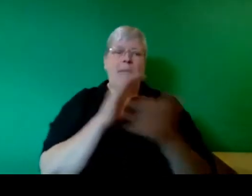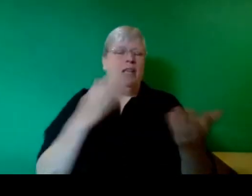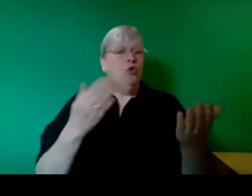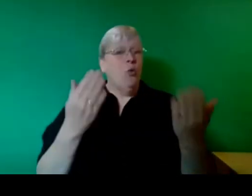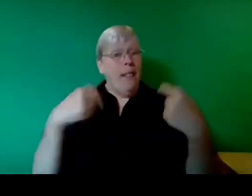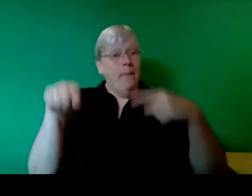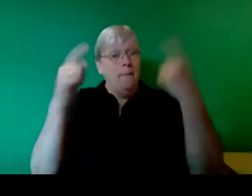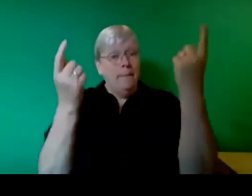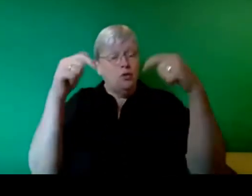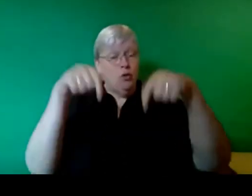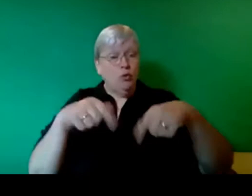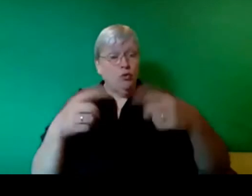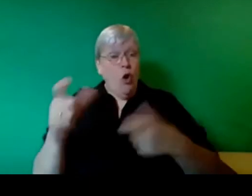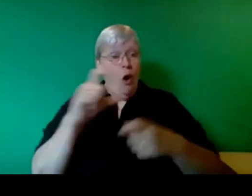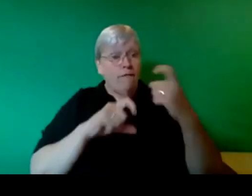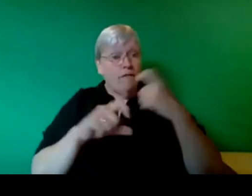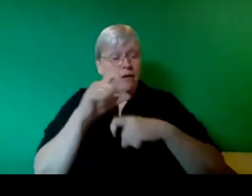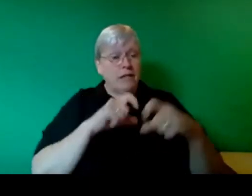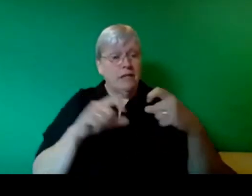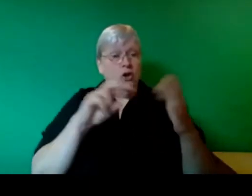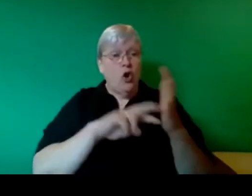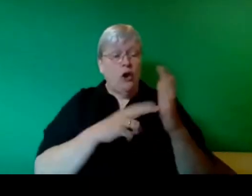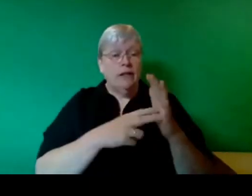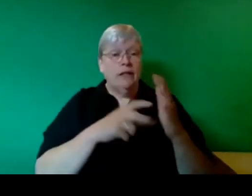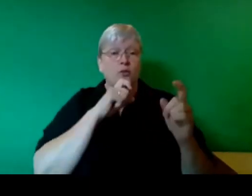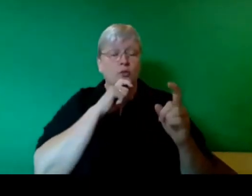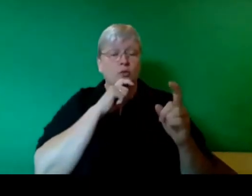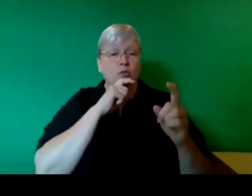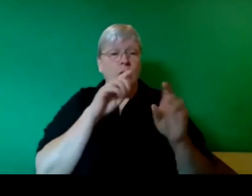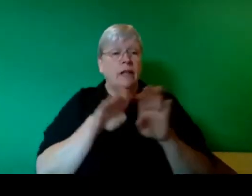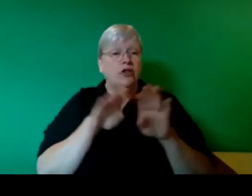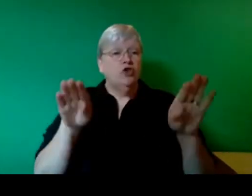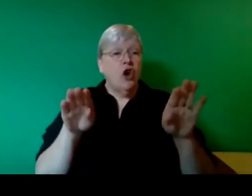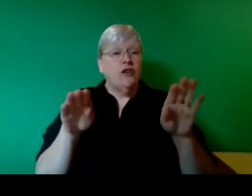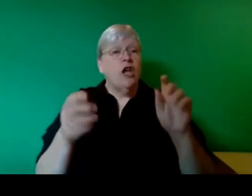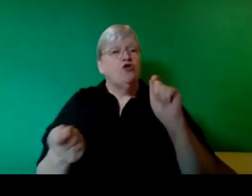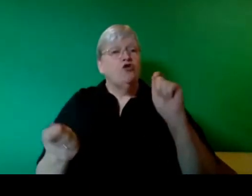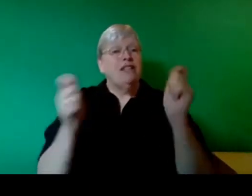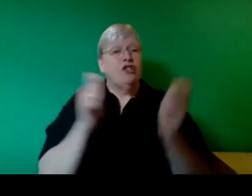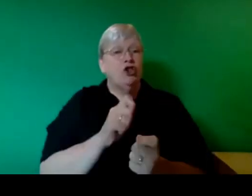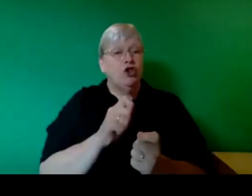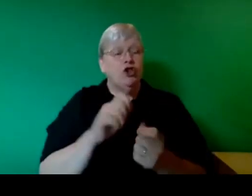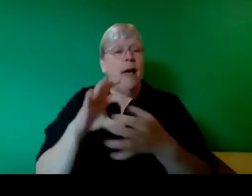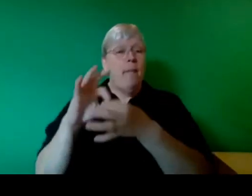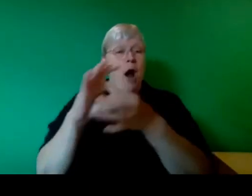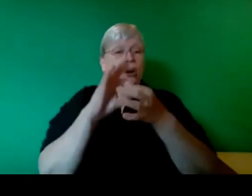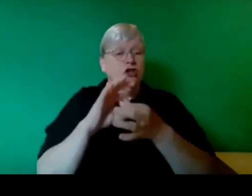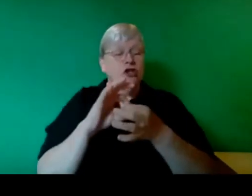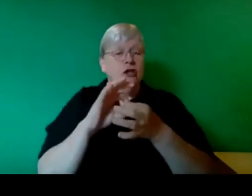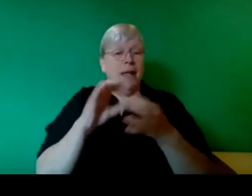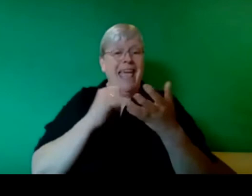conference organised by the Just Transition Partnership which the STUC is very happy to